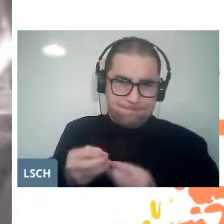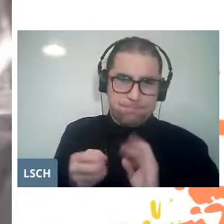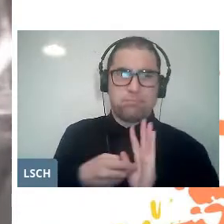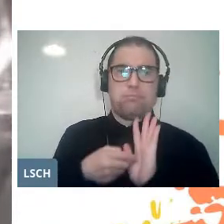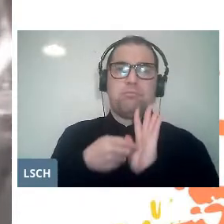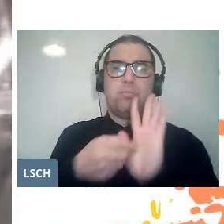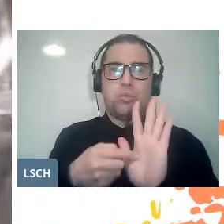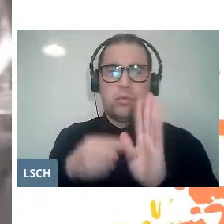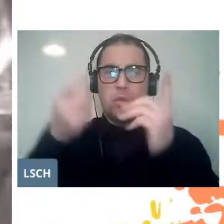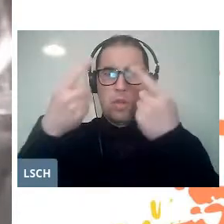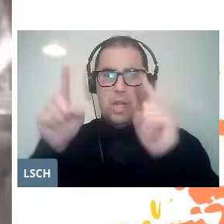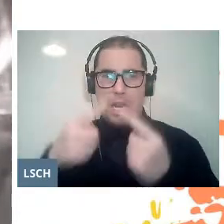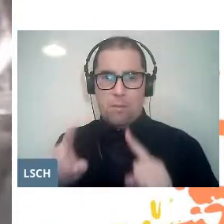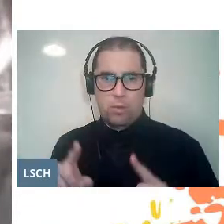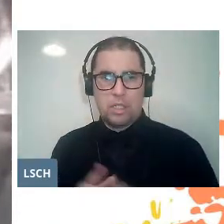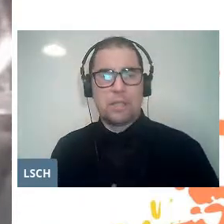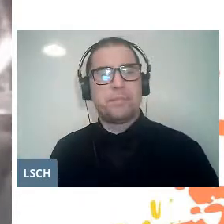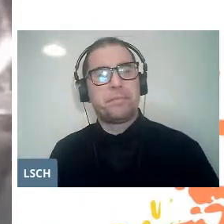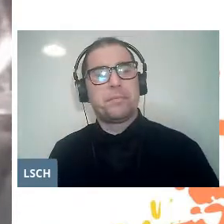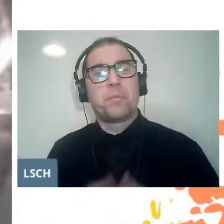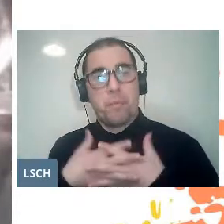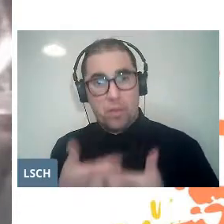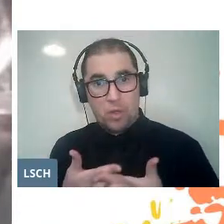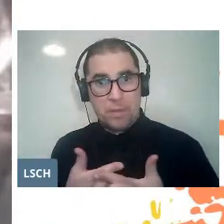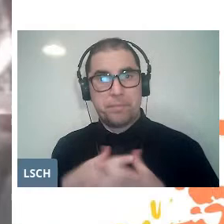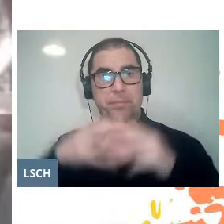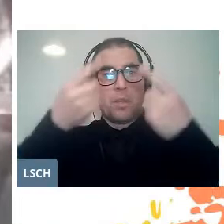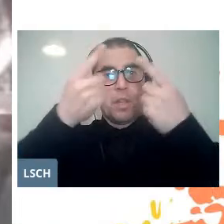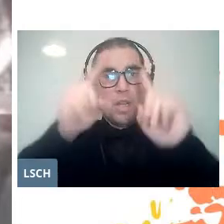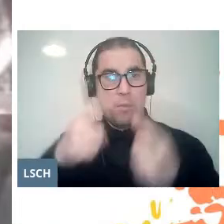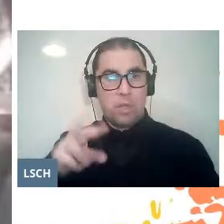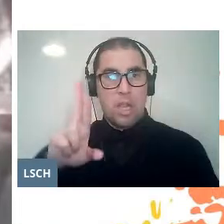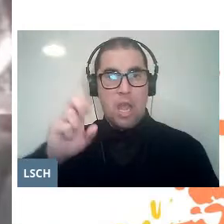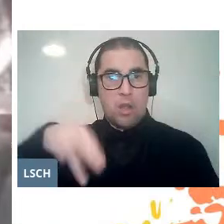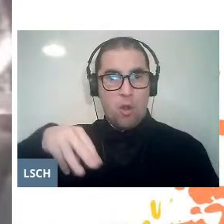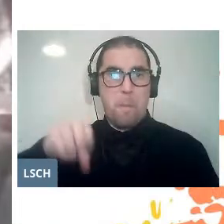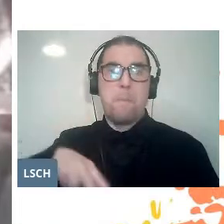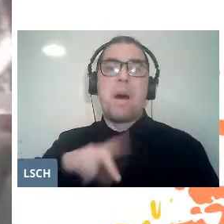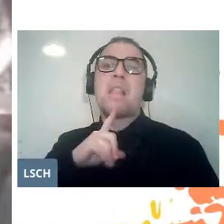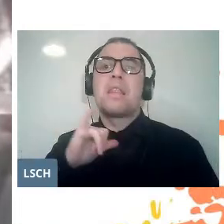Therefore romanticism, as opposed to classicism,